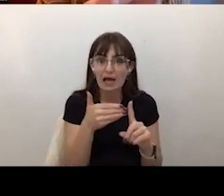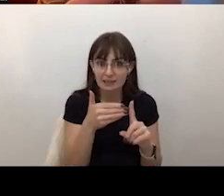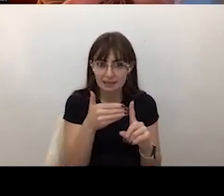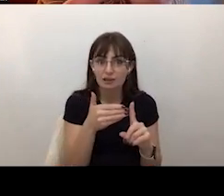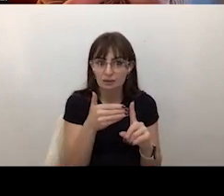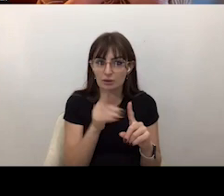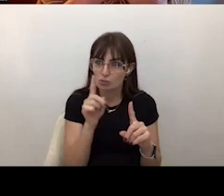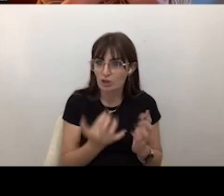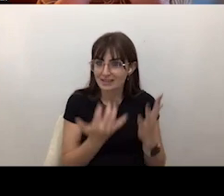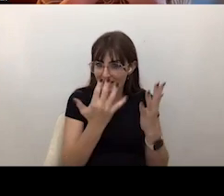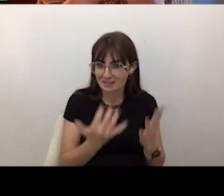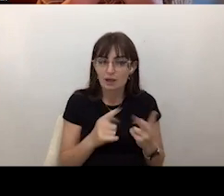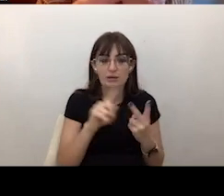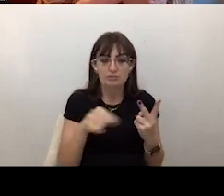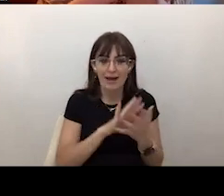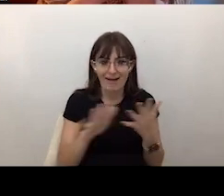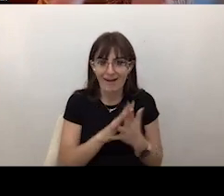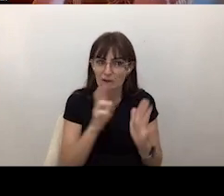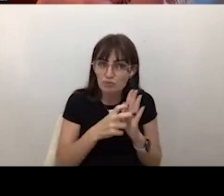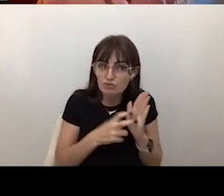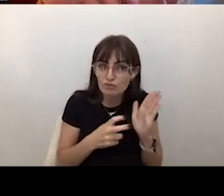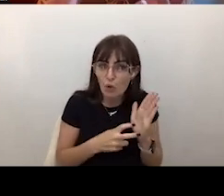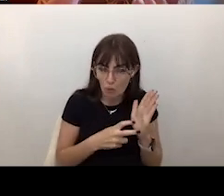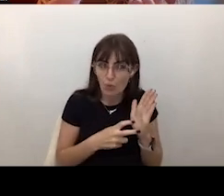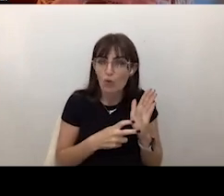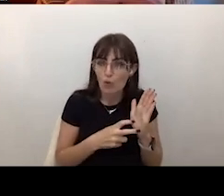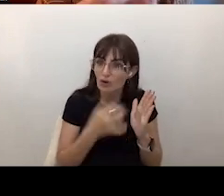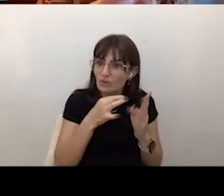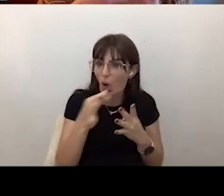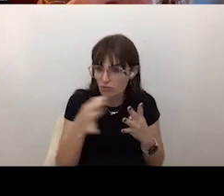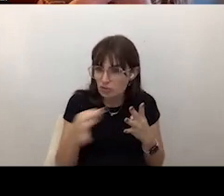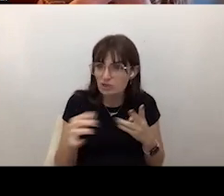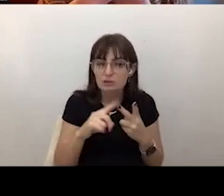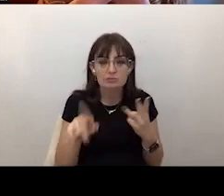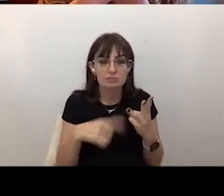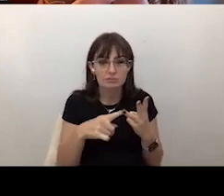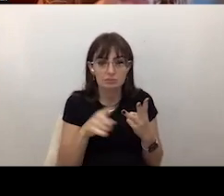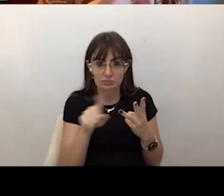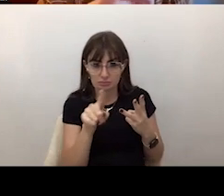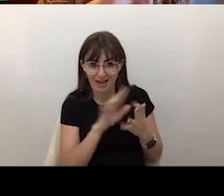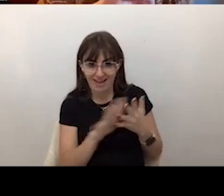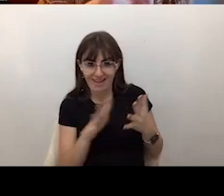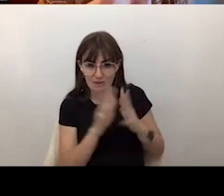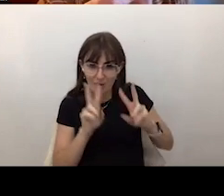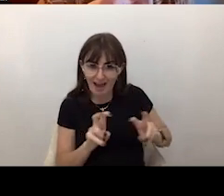data. How do we record that data. Some options. We have looked at how do we analyse the data once